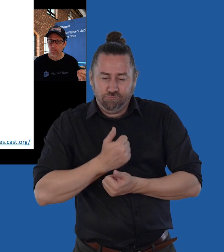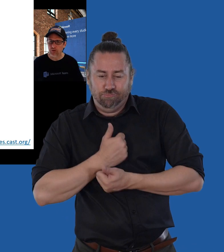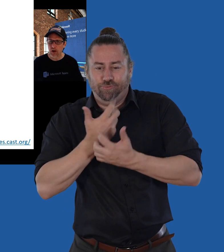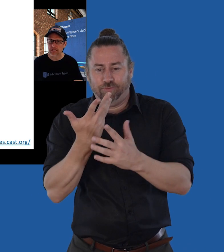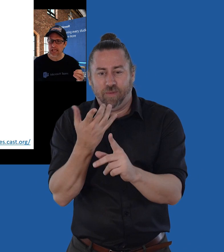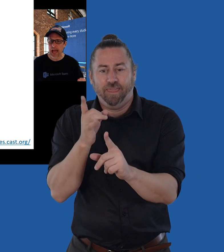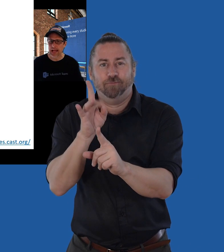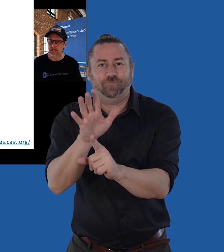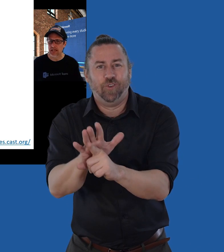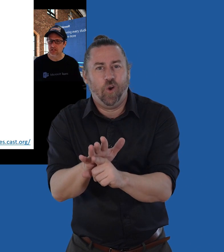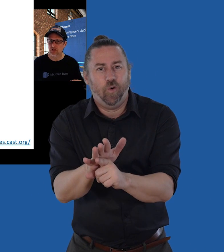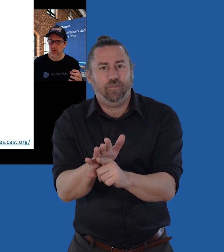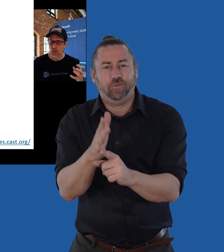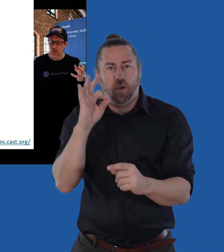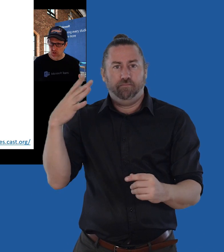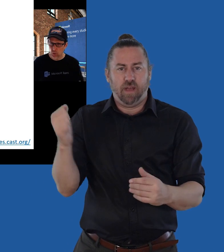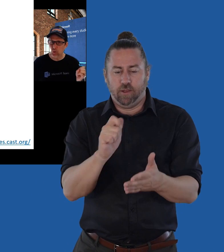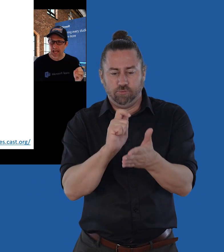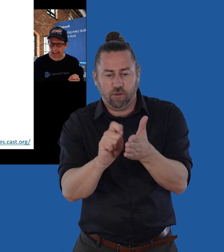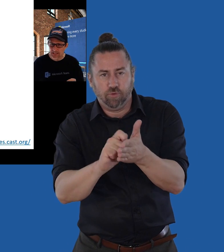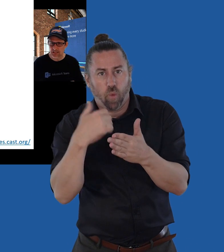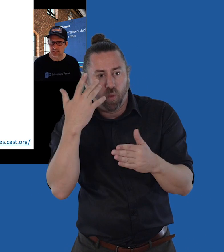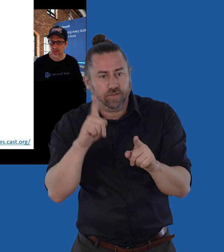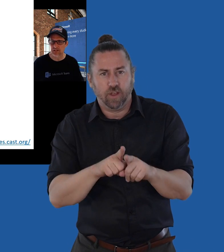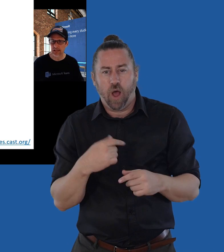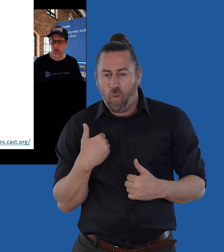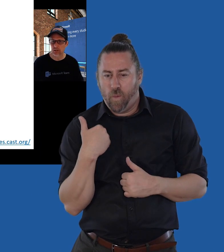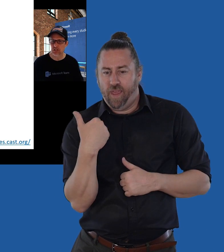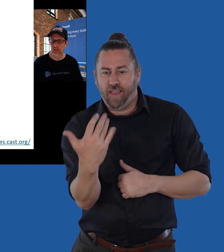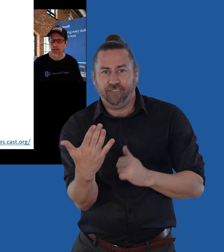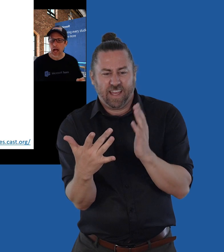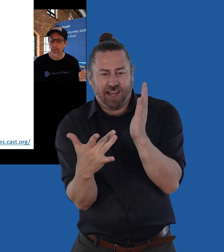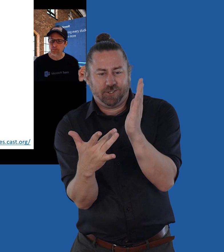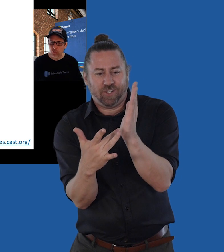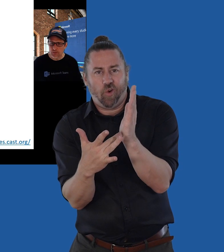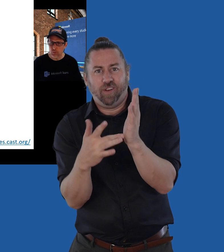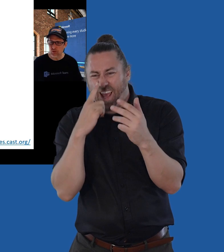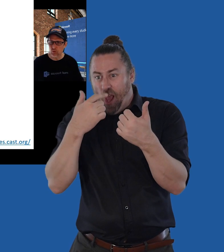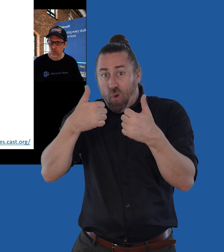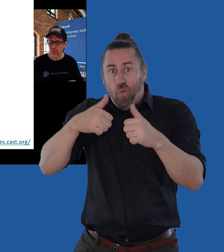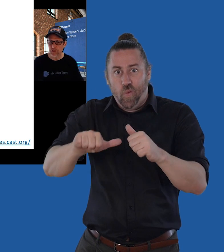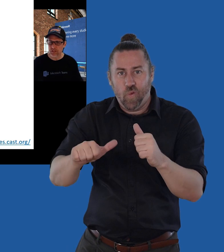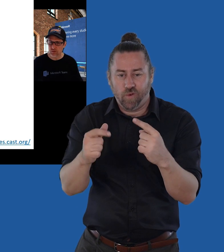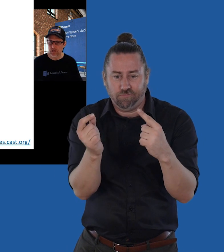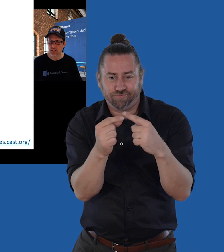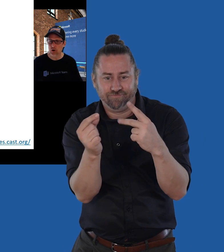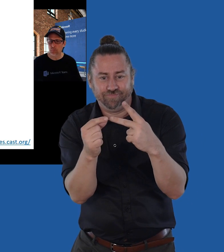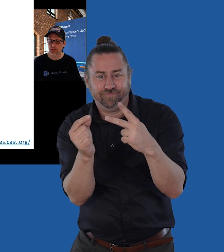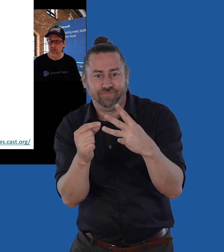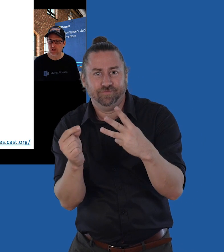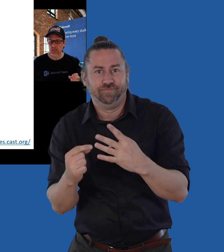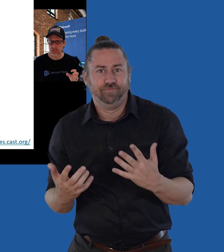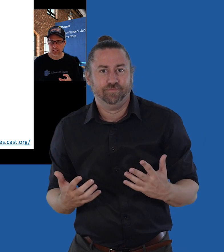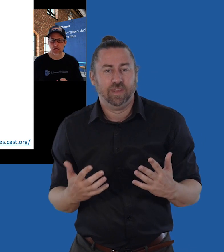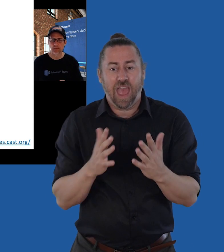Optimizing access to tools, and assistive technologies, multiple tools for construction, and composition, et cetera.